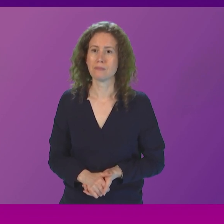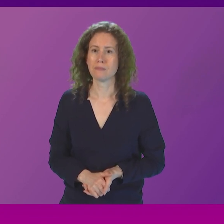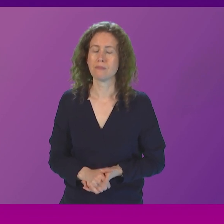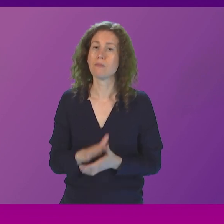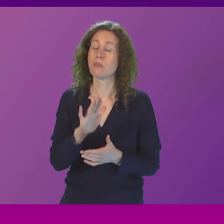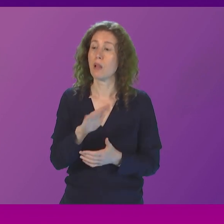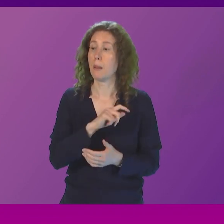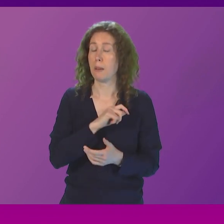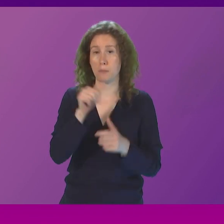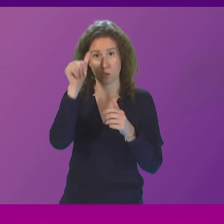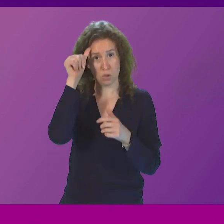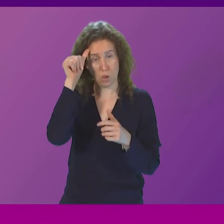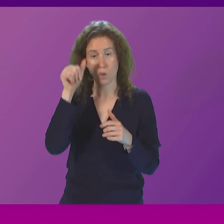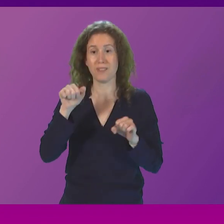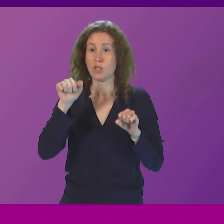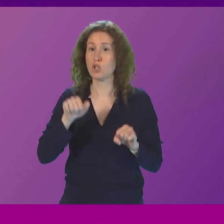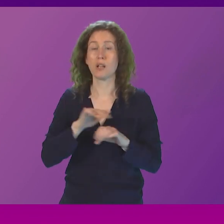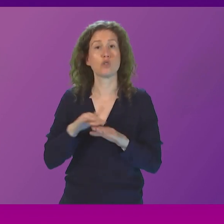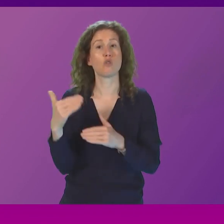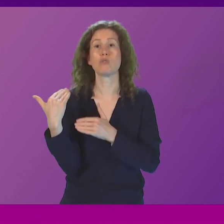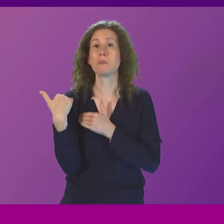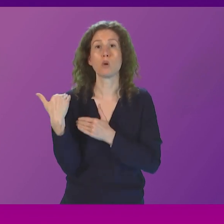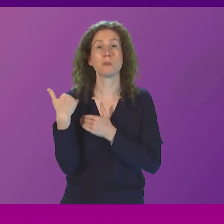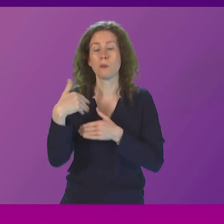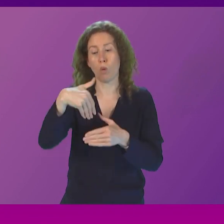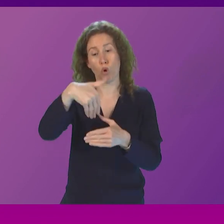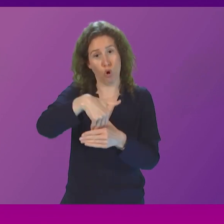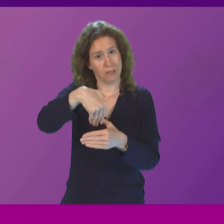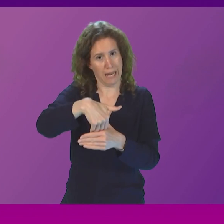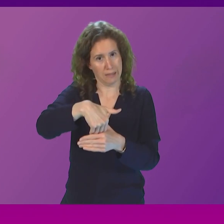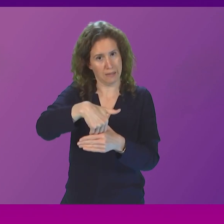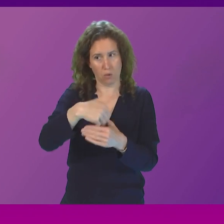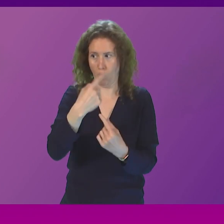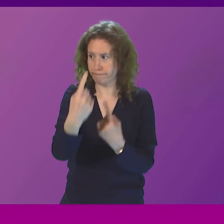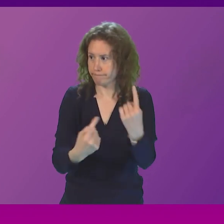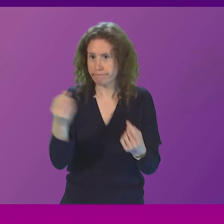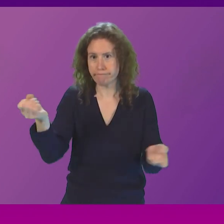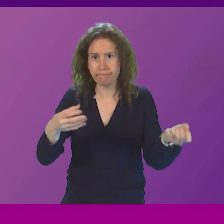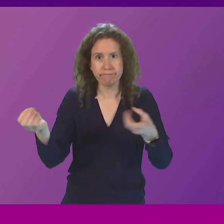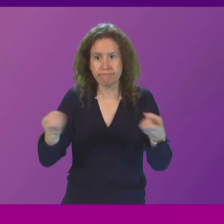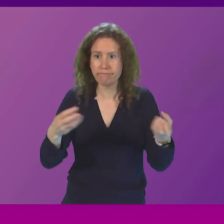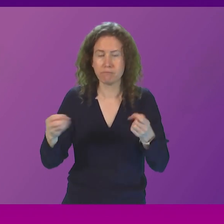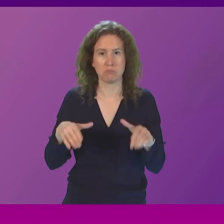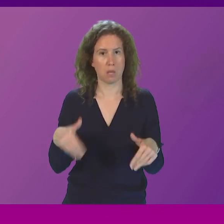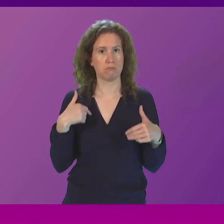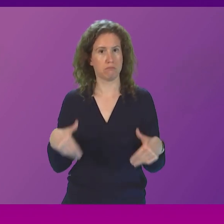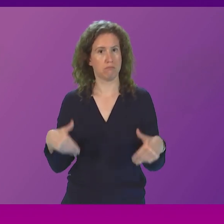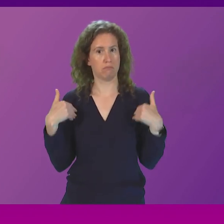Members will be aware that the chair is not responsible for the content of members’ contributions.